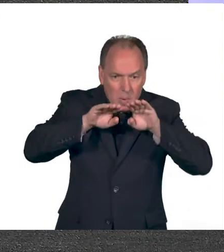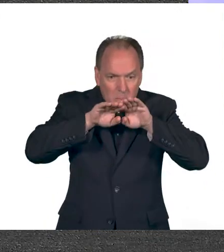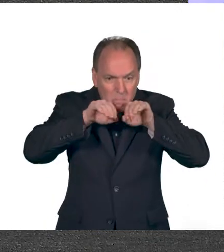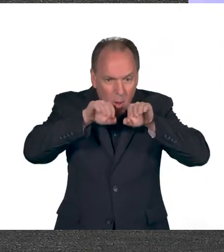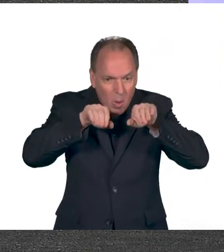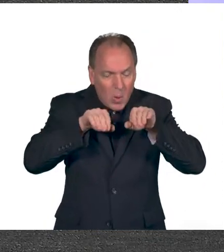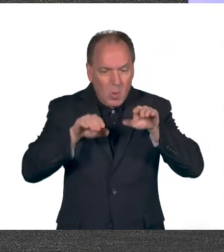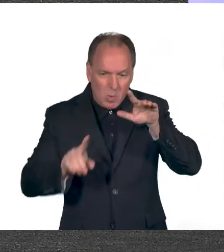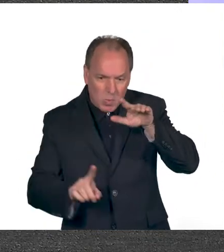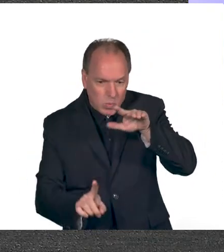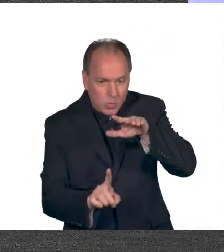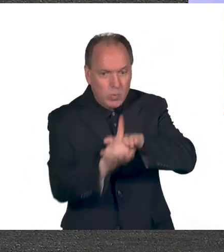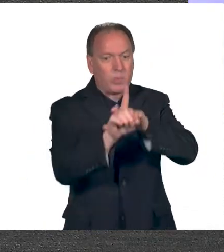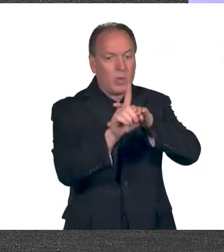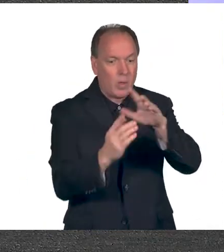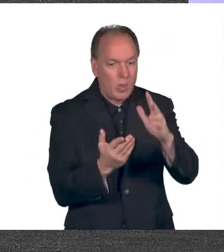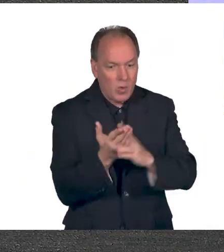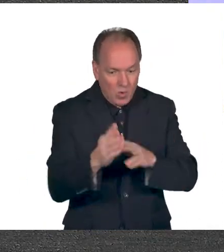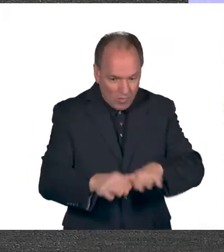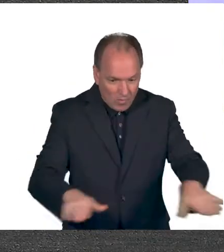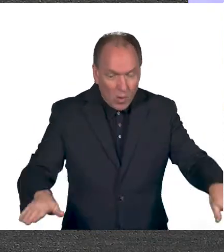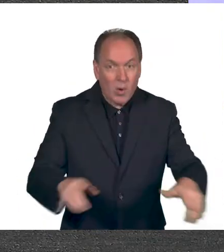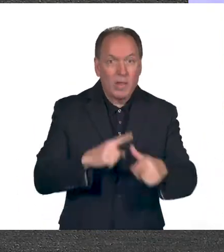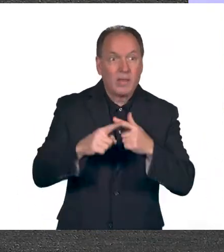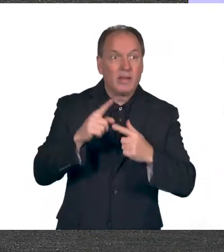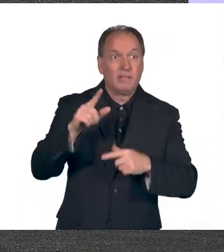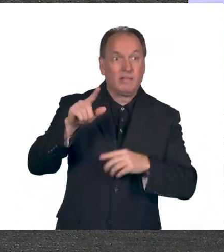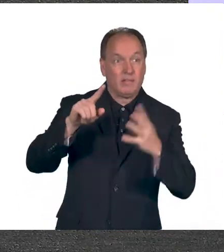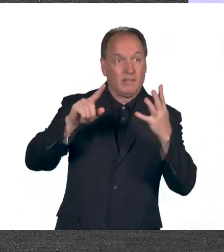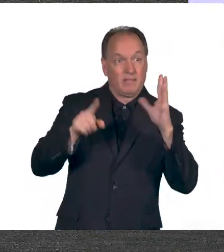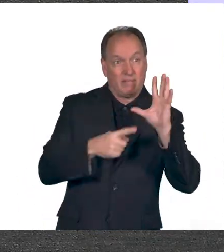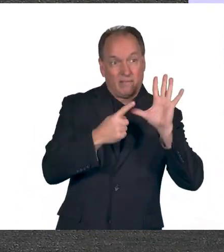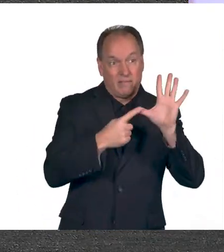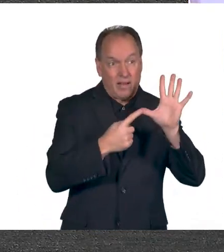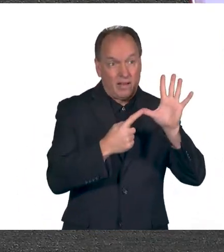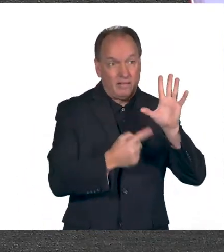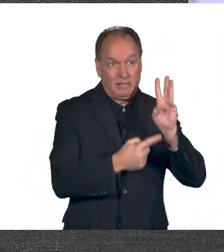Then a wren and a raven flutter in through the door."